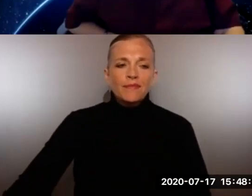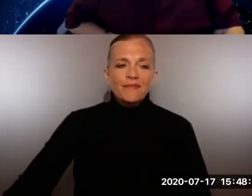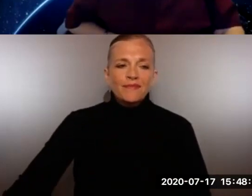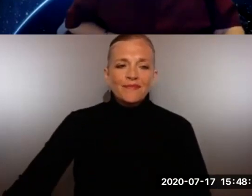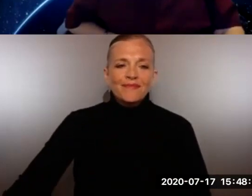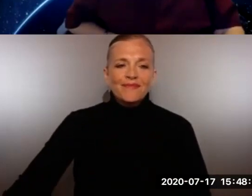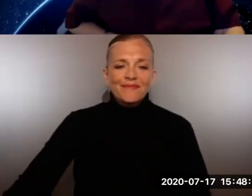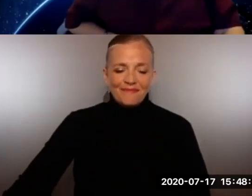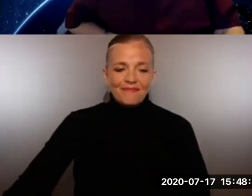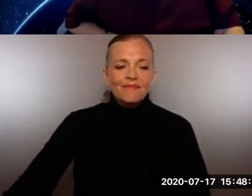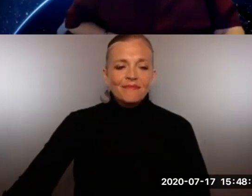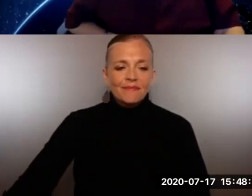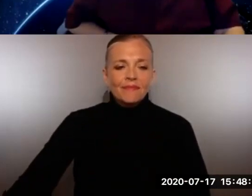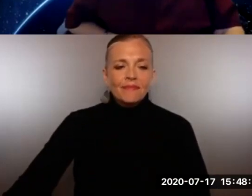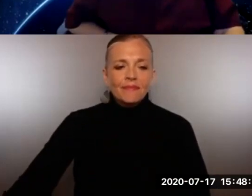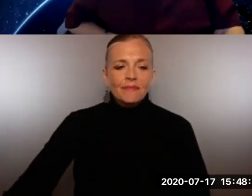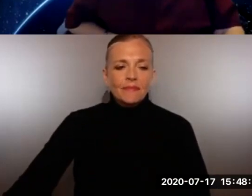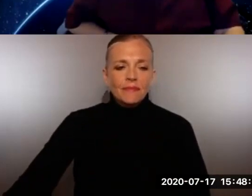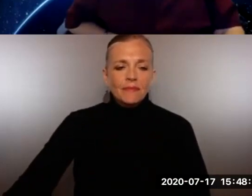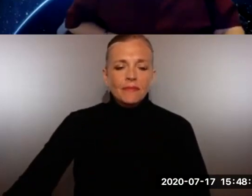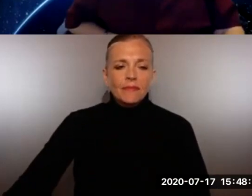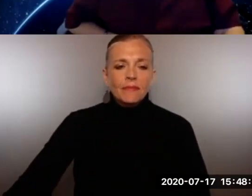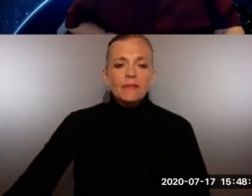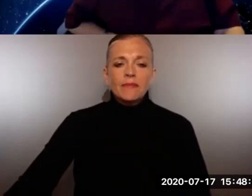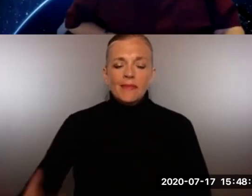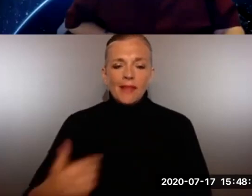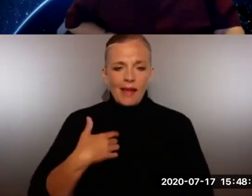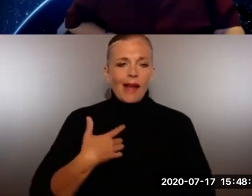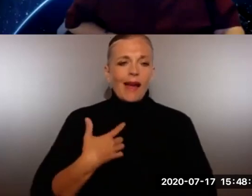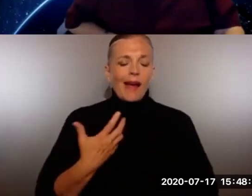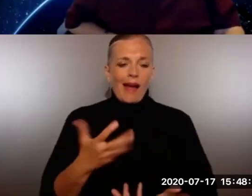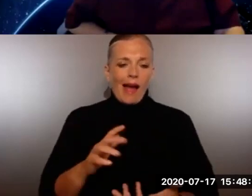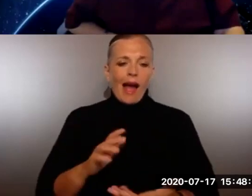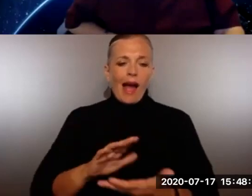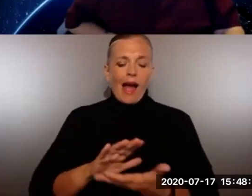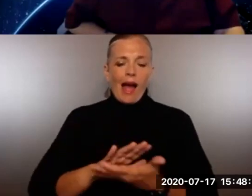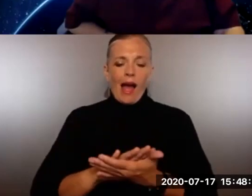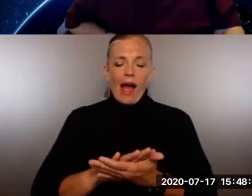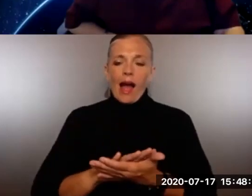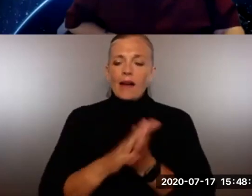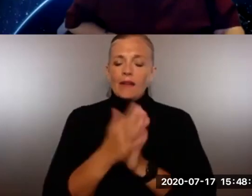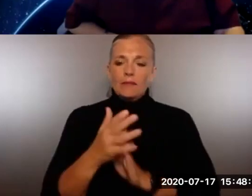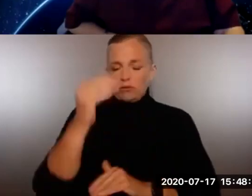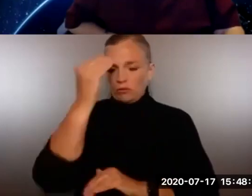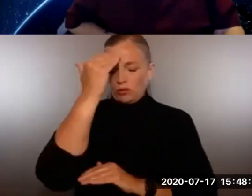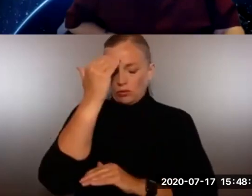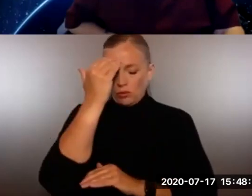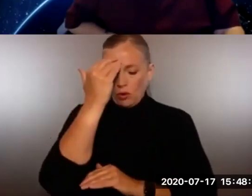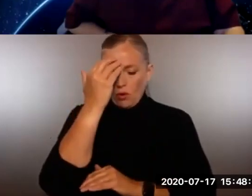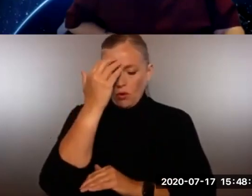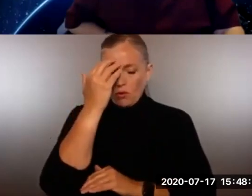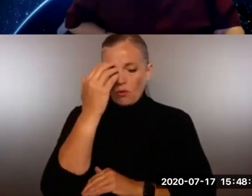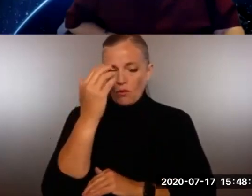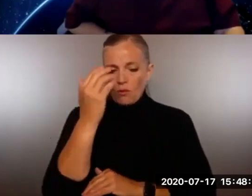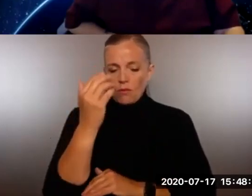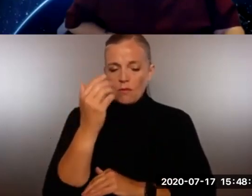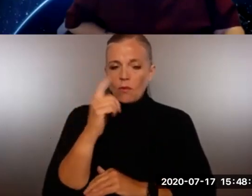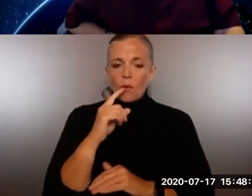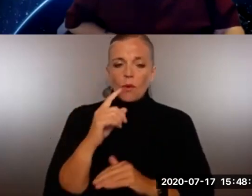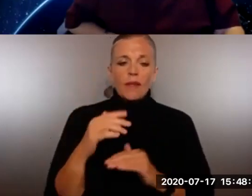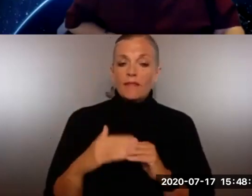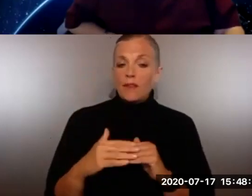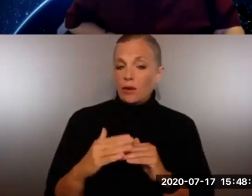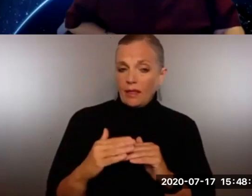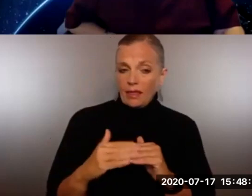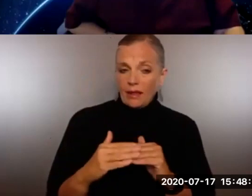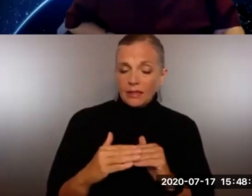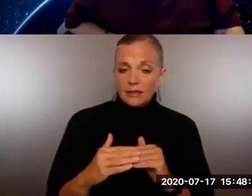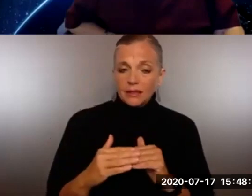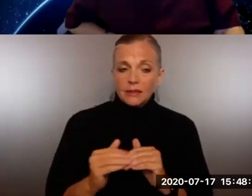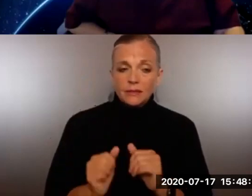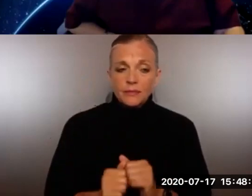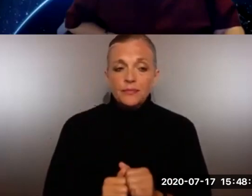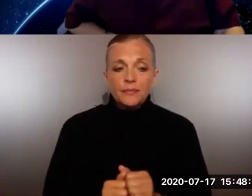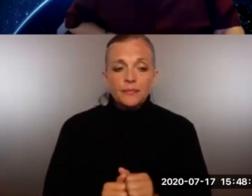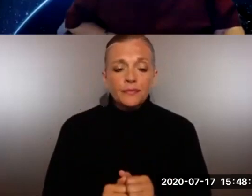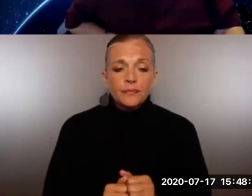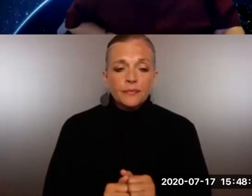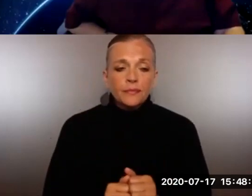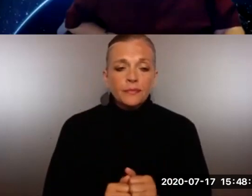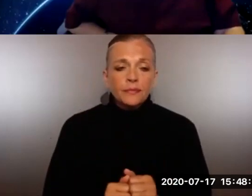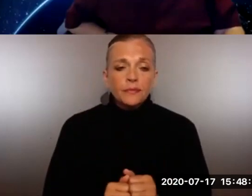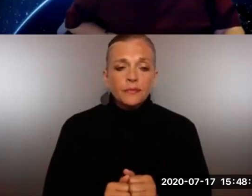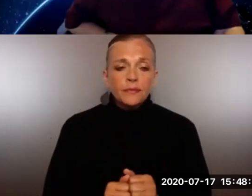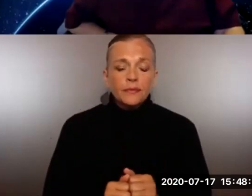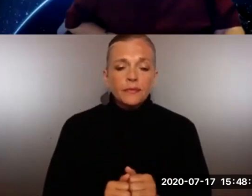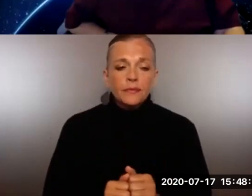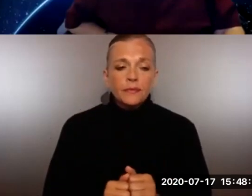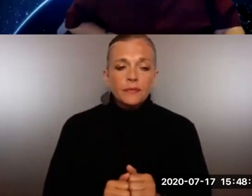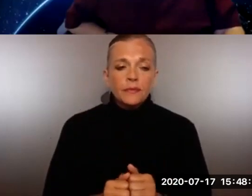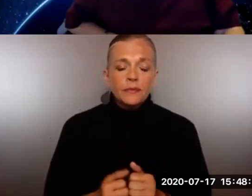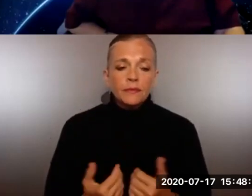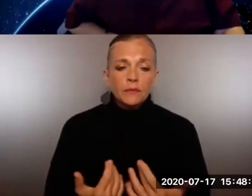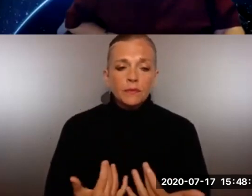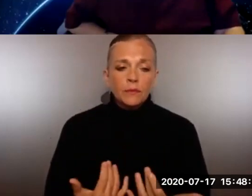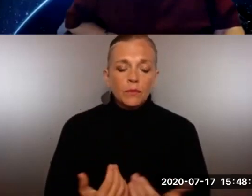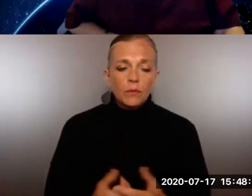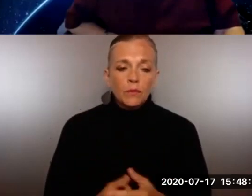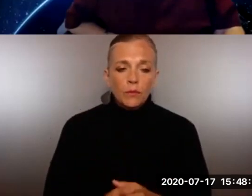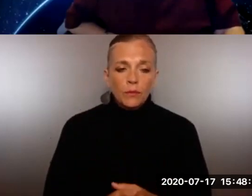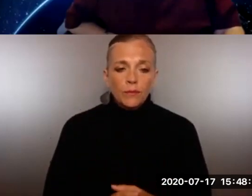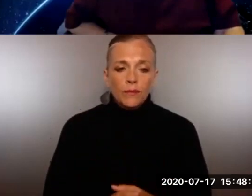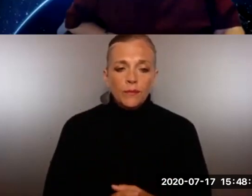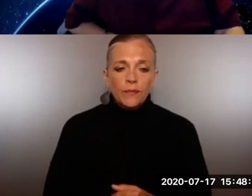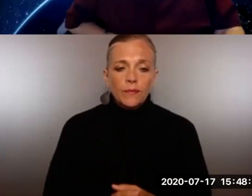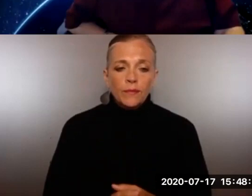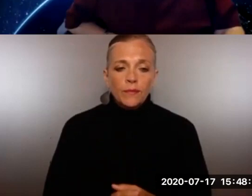become the friend of, or at the very least,